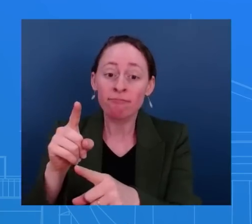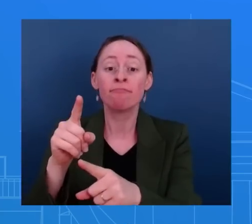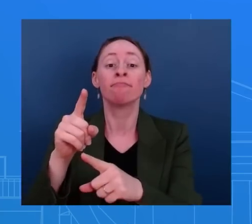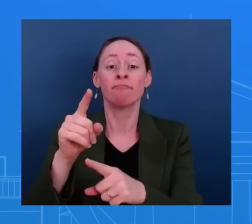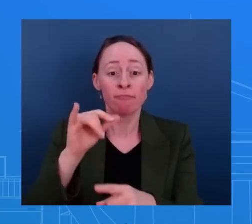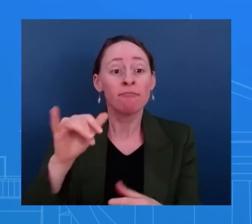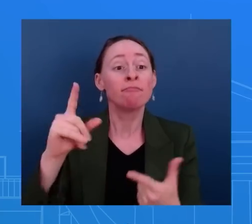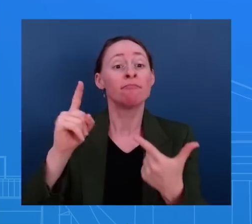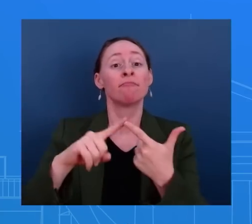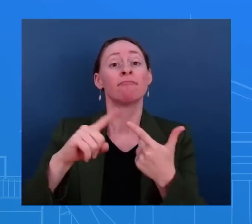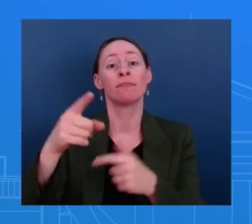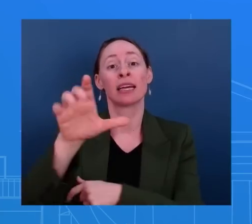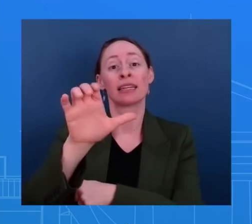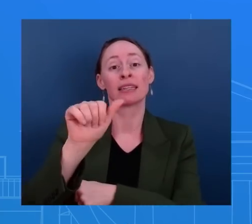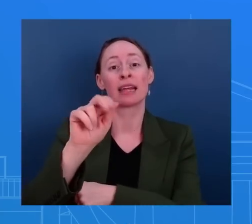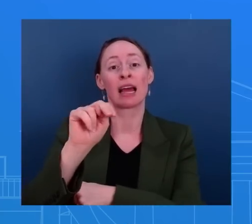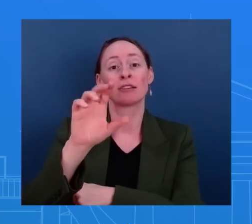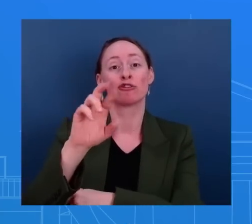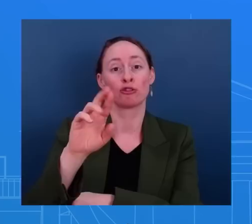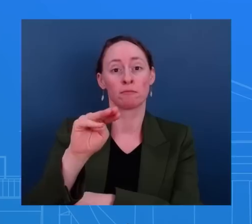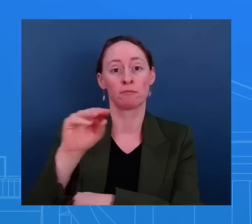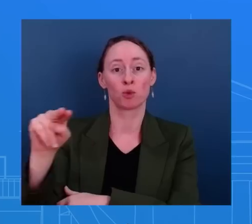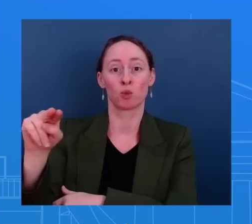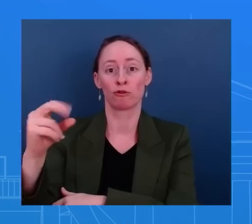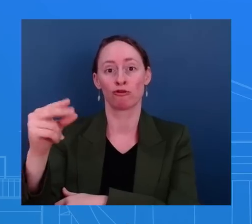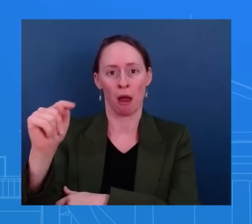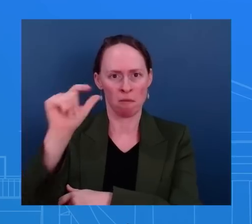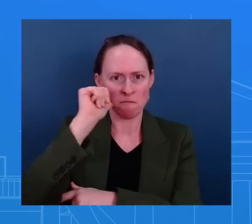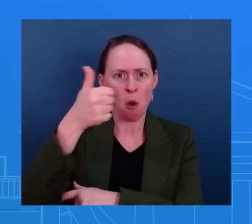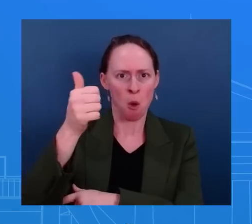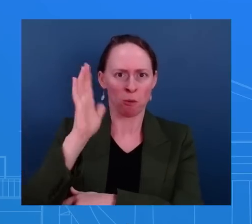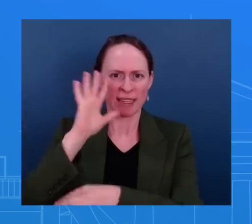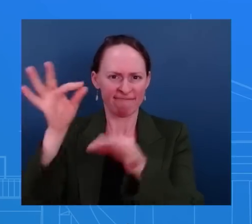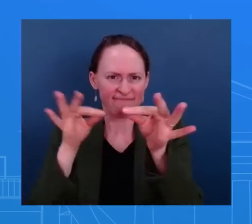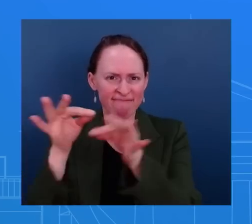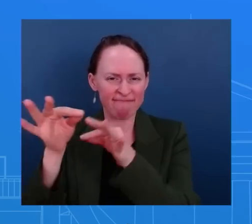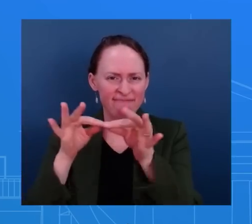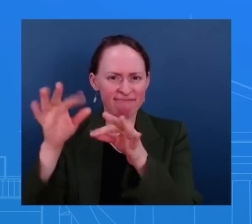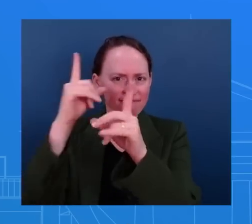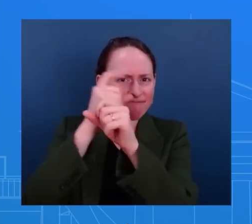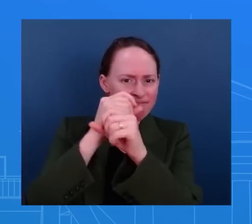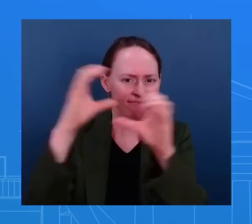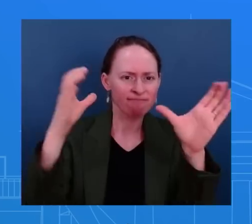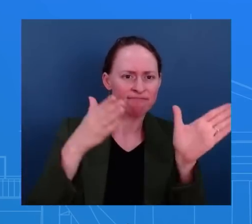and I think it's going to have a huge effect and be really important to Americans, and that's what they -- that's certainly what they want to see.